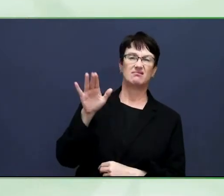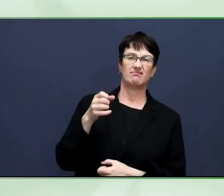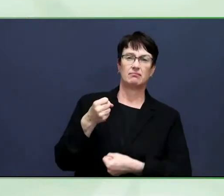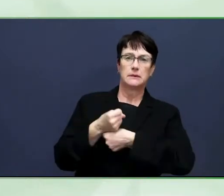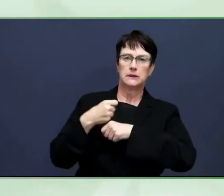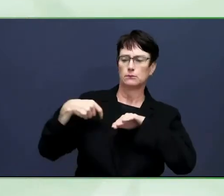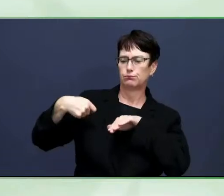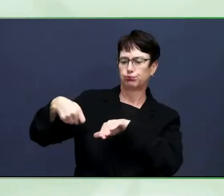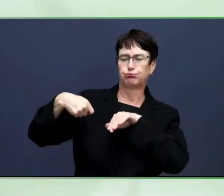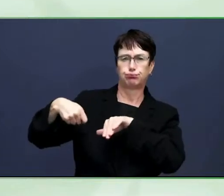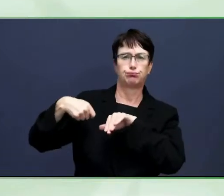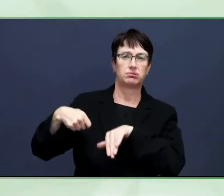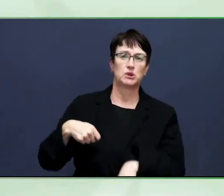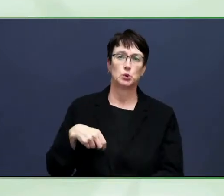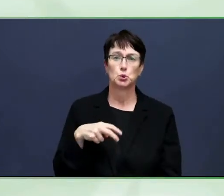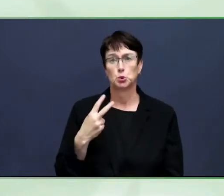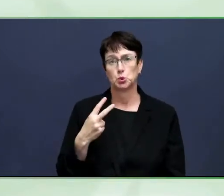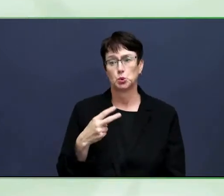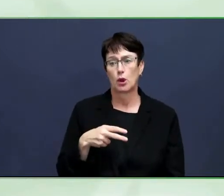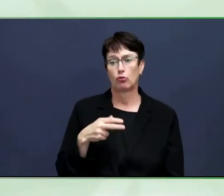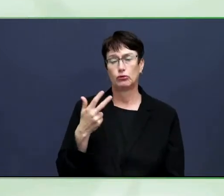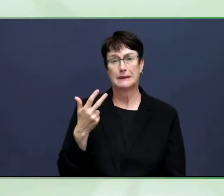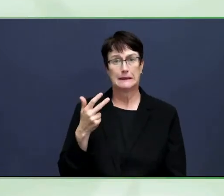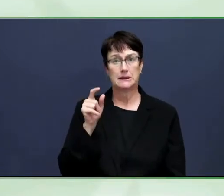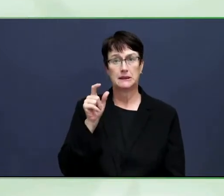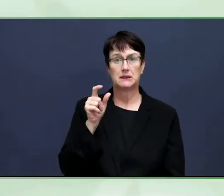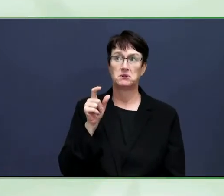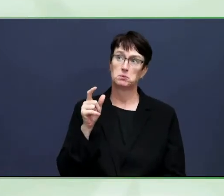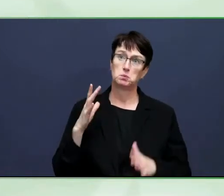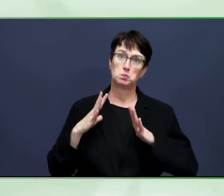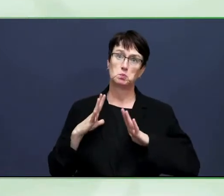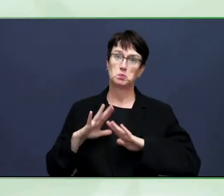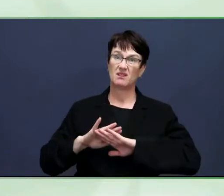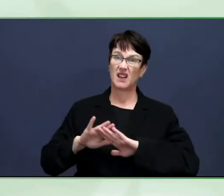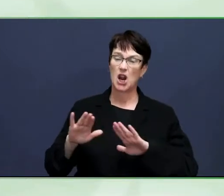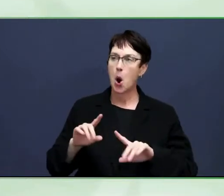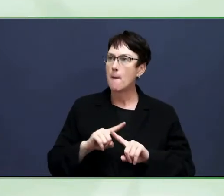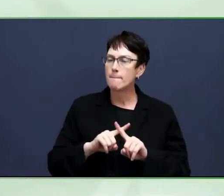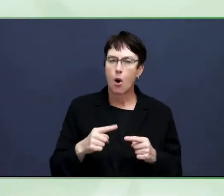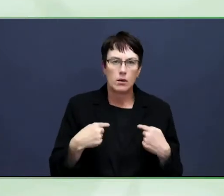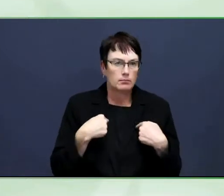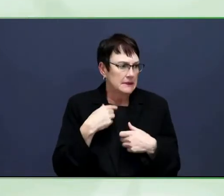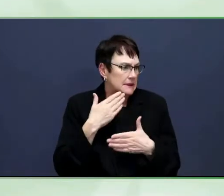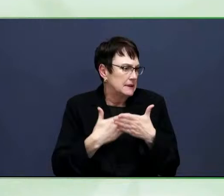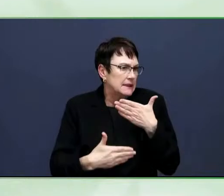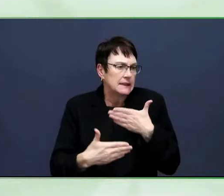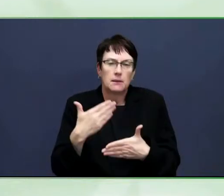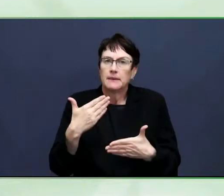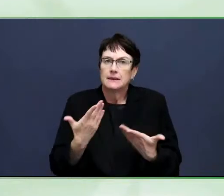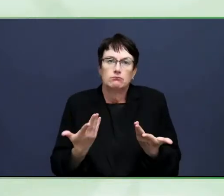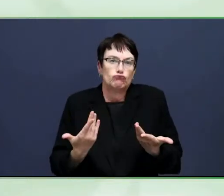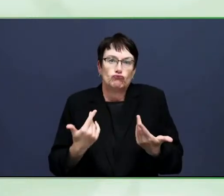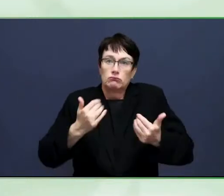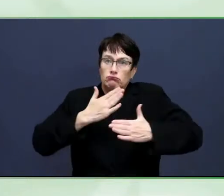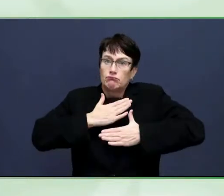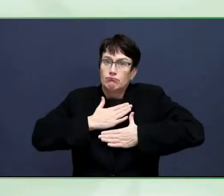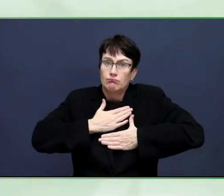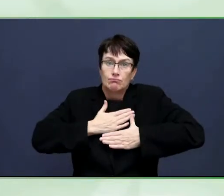person's perspective we would find something for ourselves. From shoes, jackets, dresses and everything.